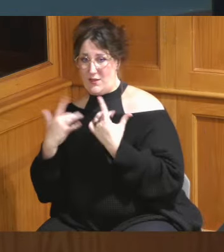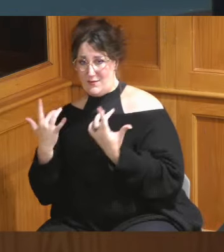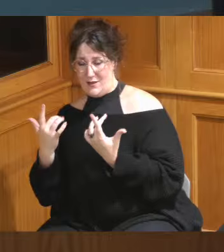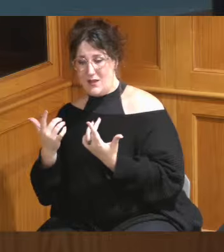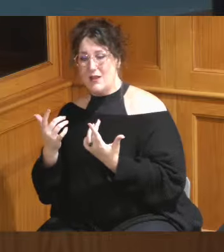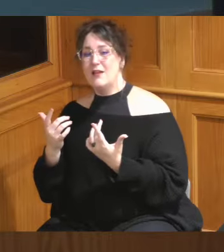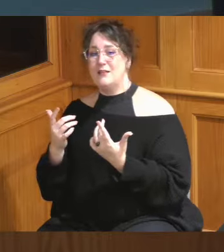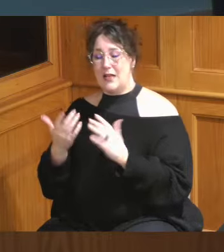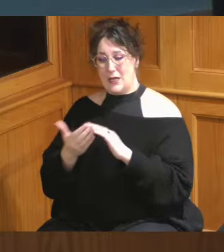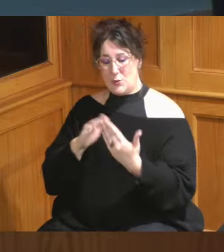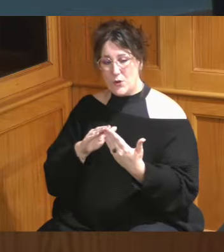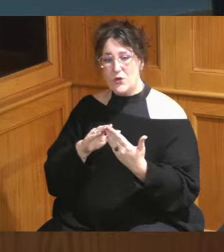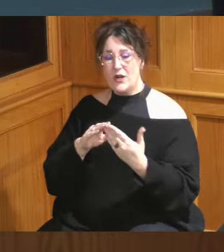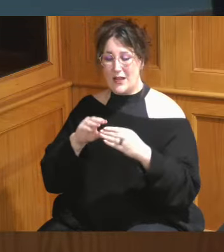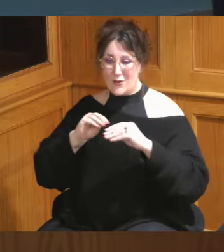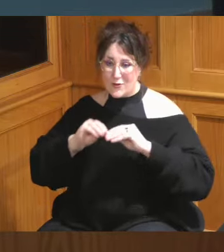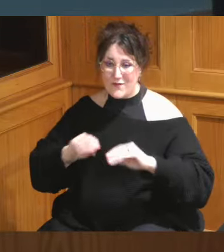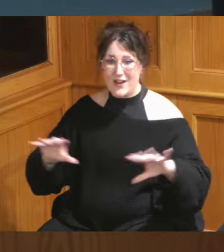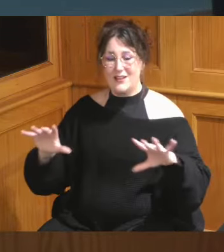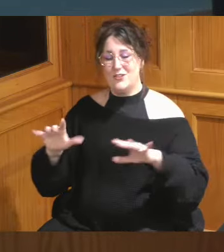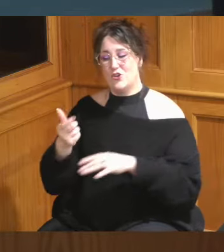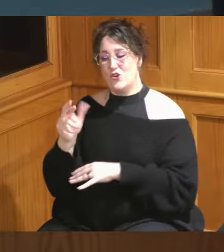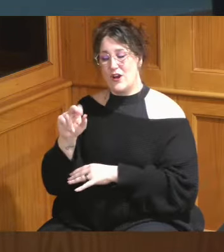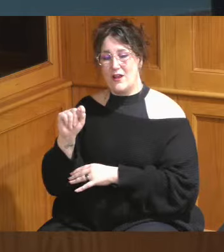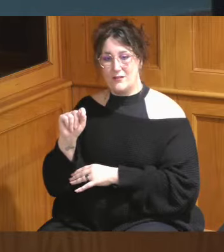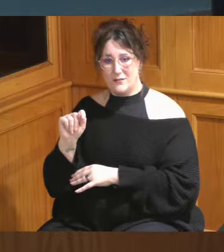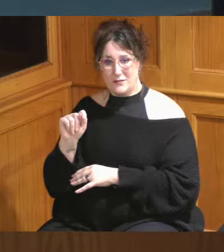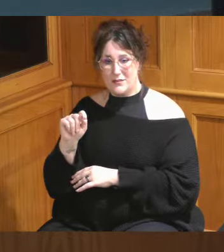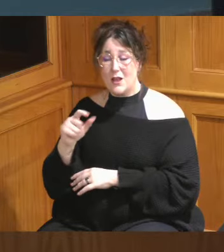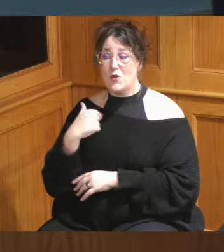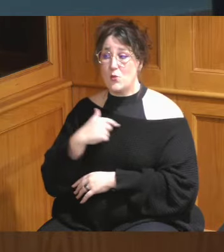and we just heard I think it was last week from a couple of communities that have received these and